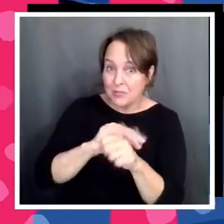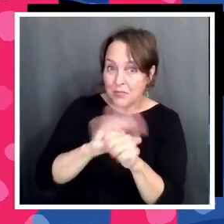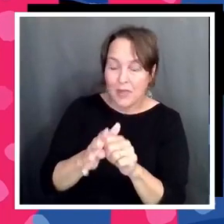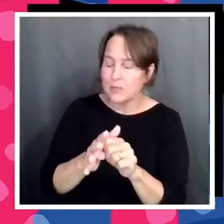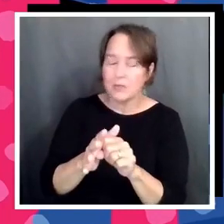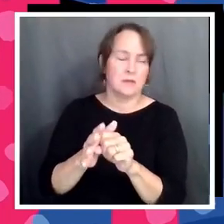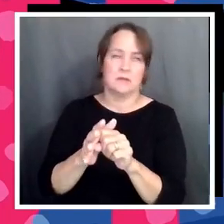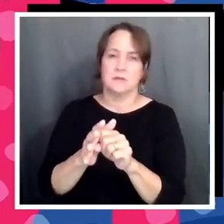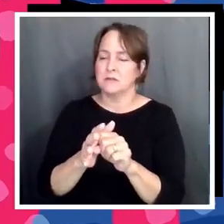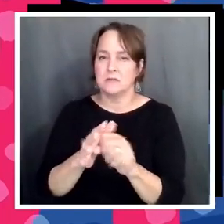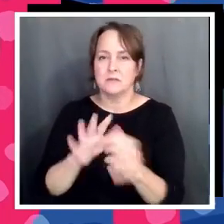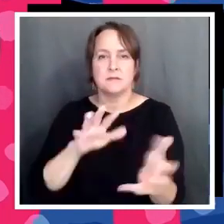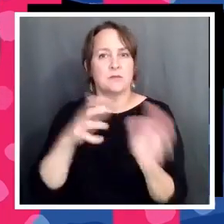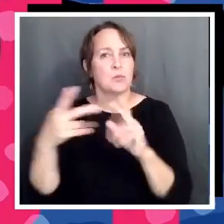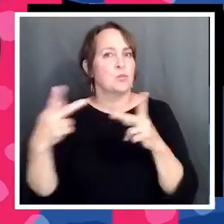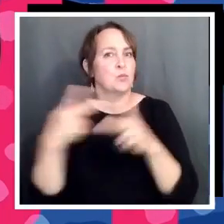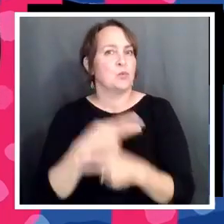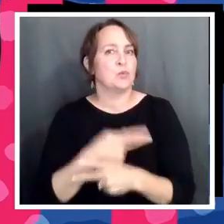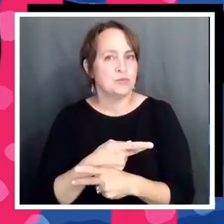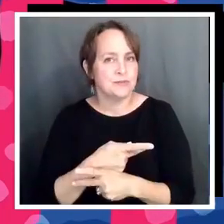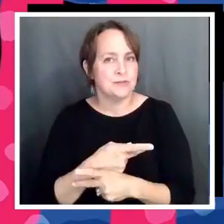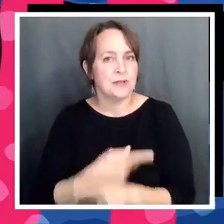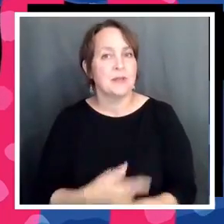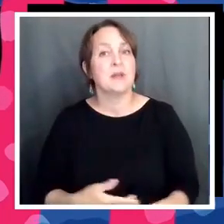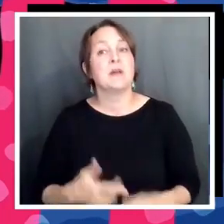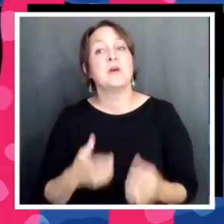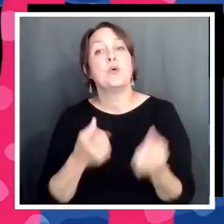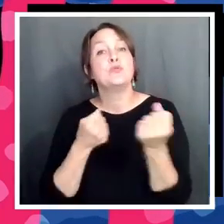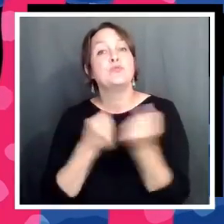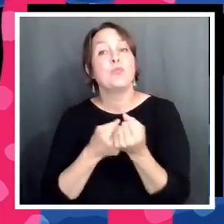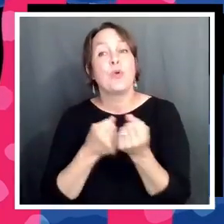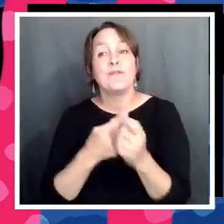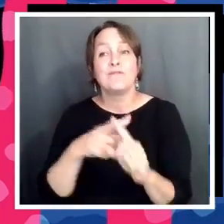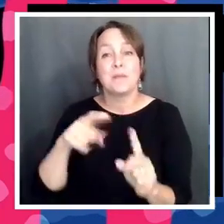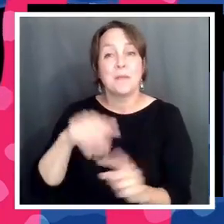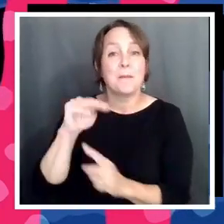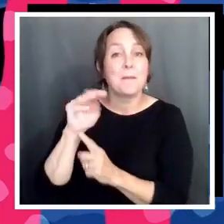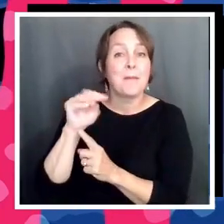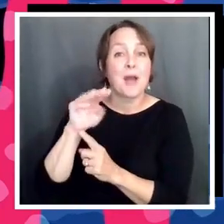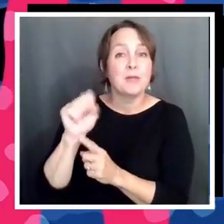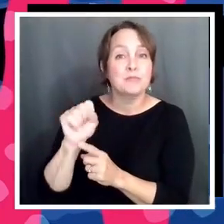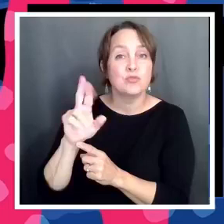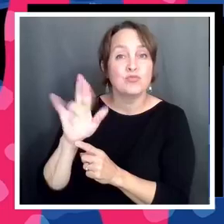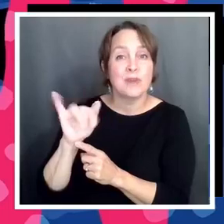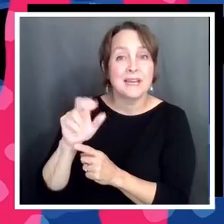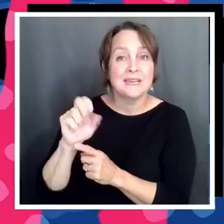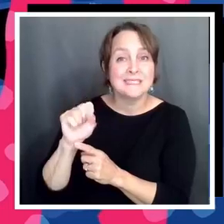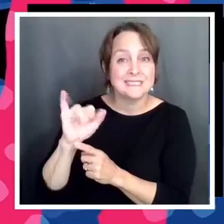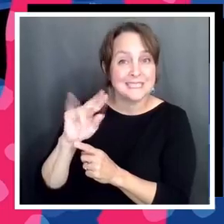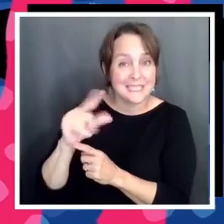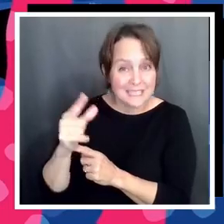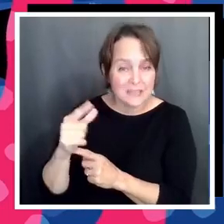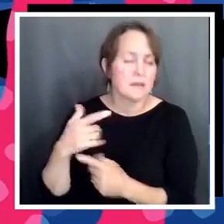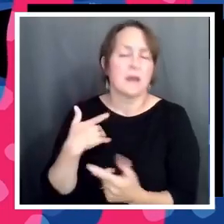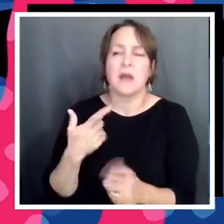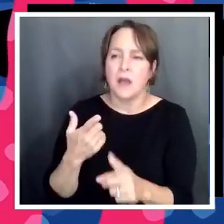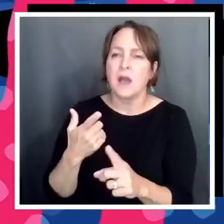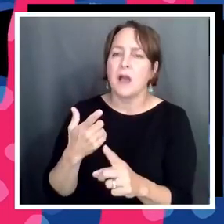WHEN IT HIT IT HIGHLIGHTED THE